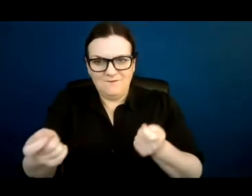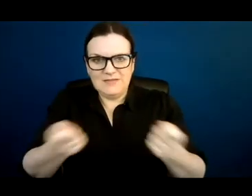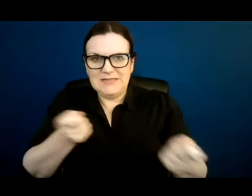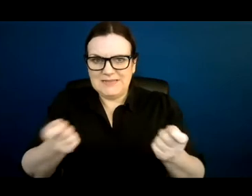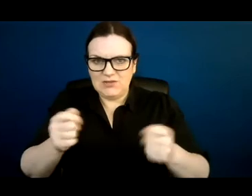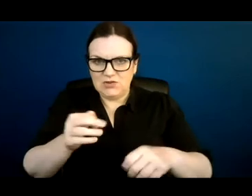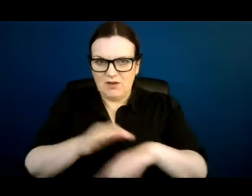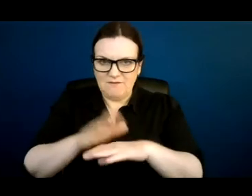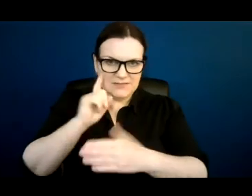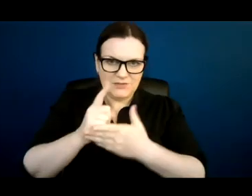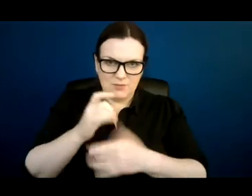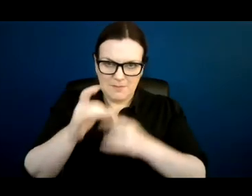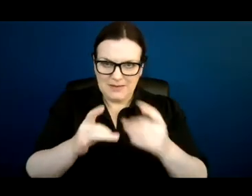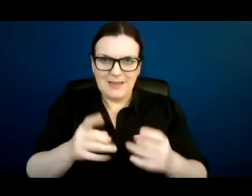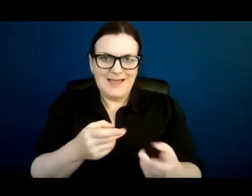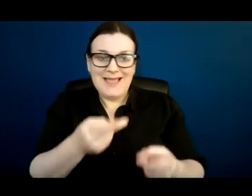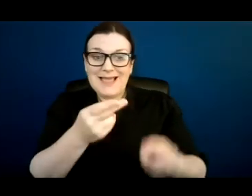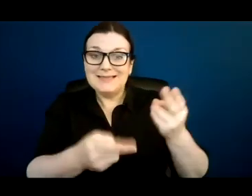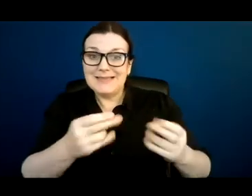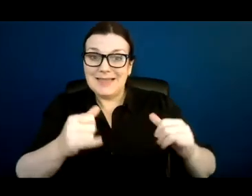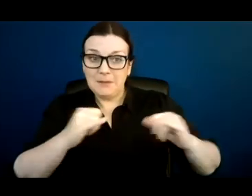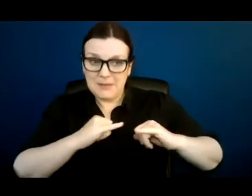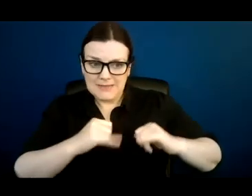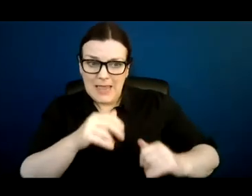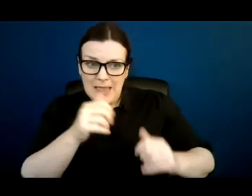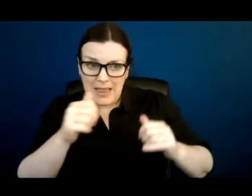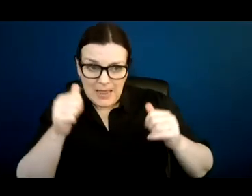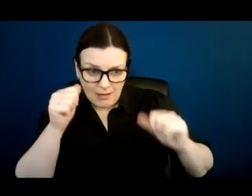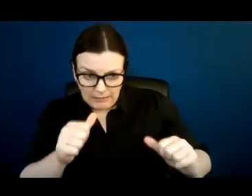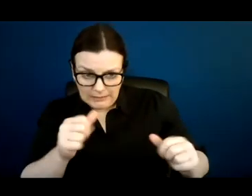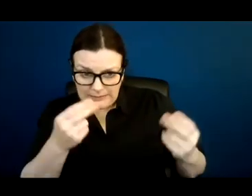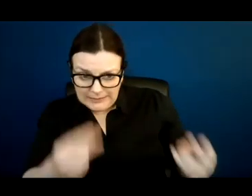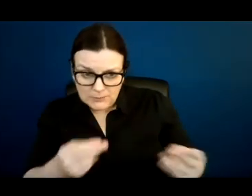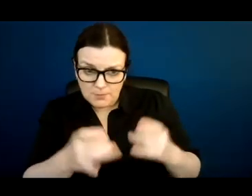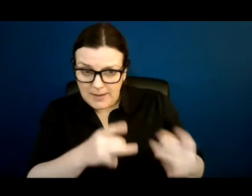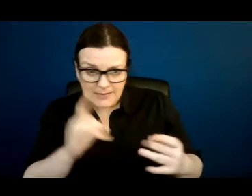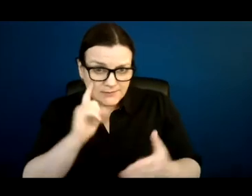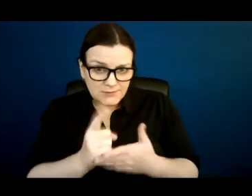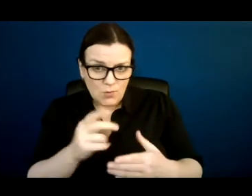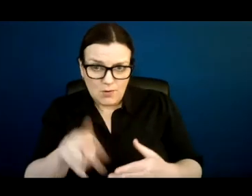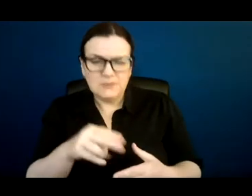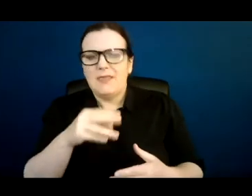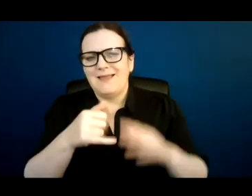capacity should be the last resort. So I imagine it will set out how professionals should work with